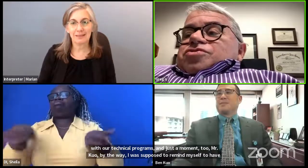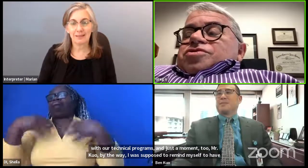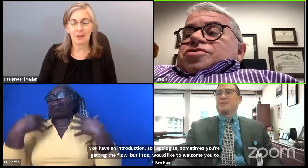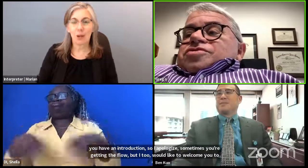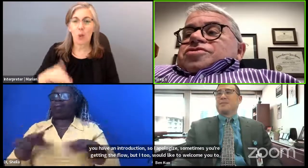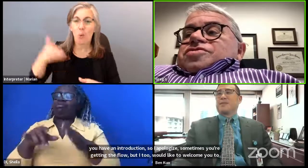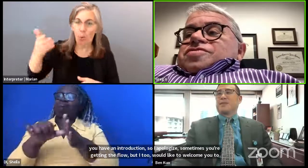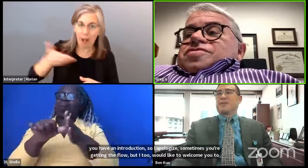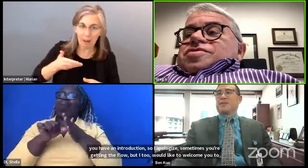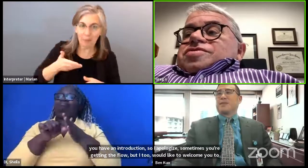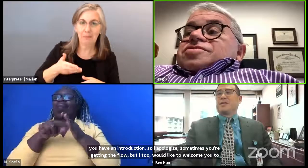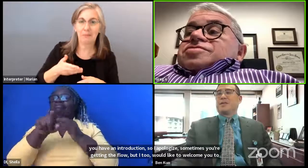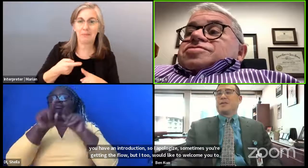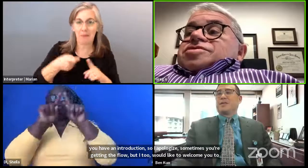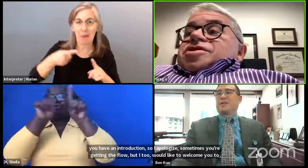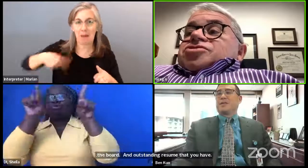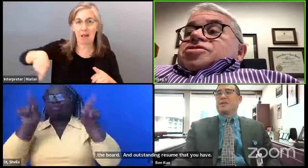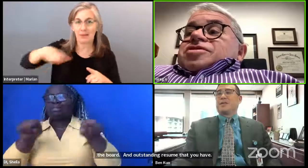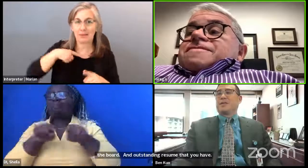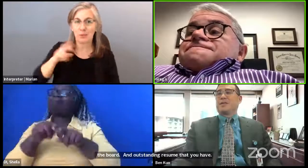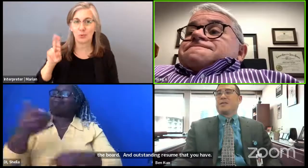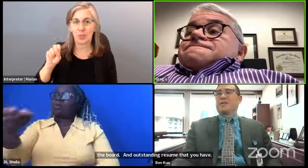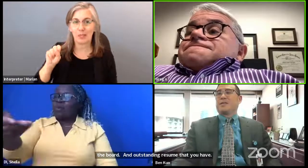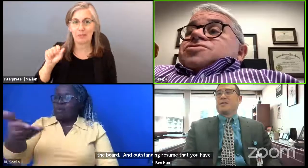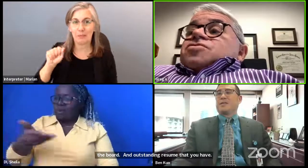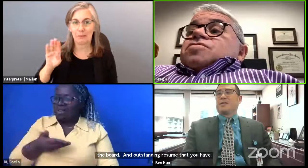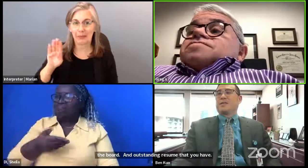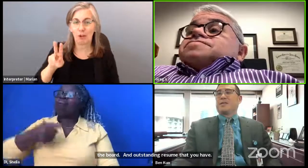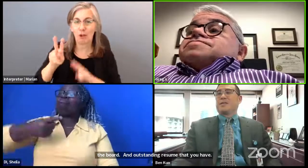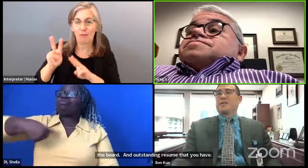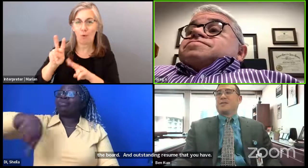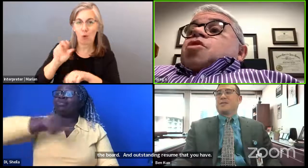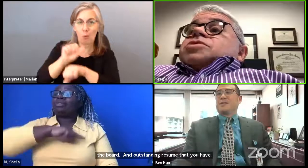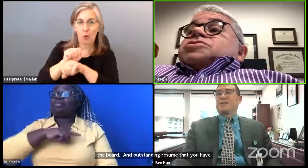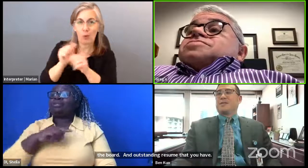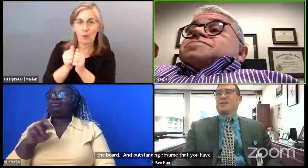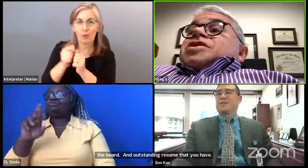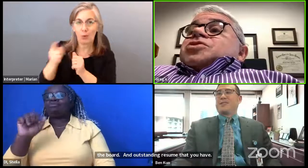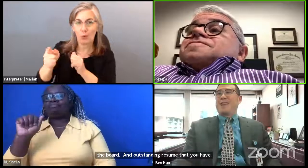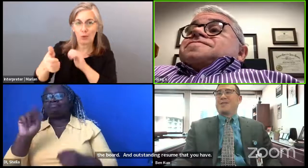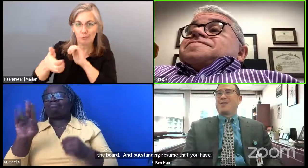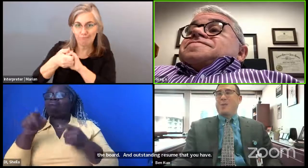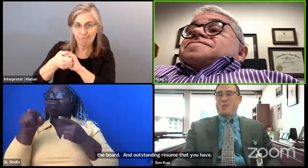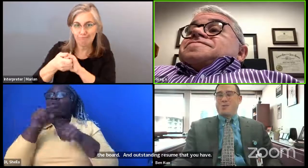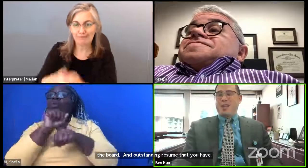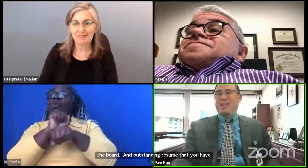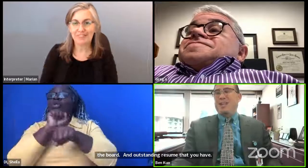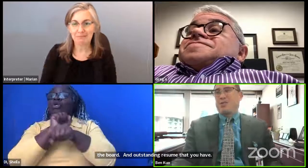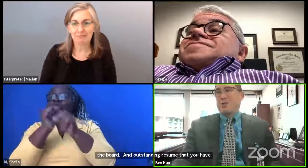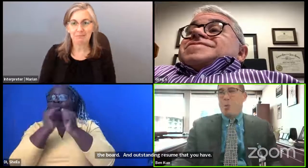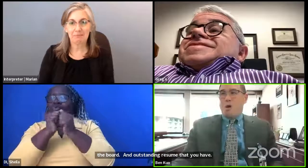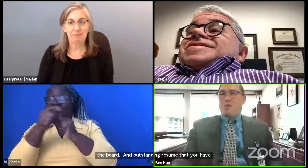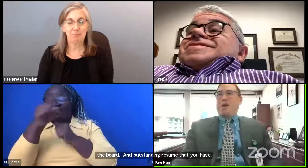you over the next several moments, thank you. Thank you. Appreciate it.